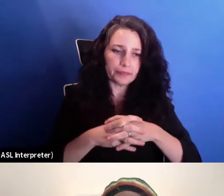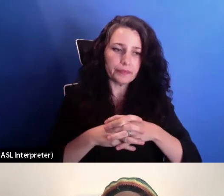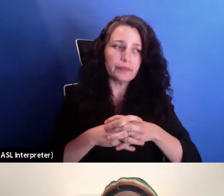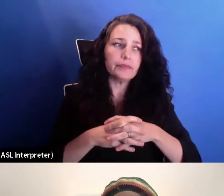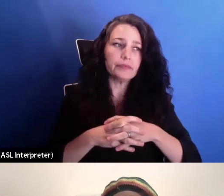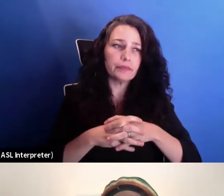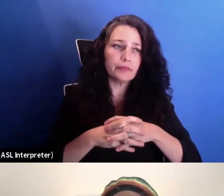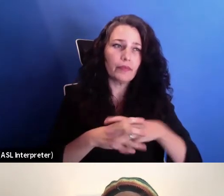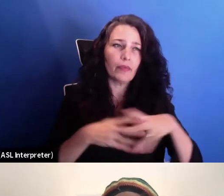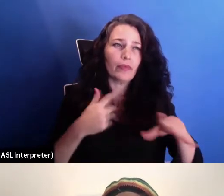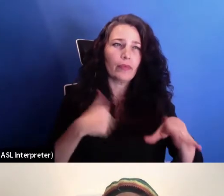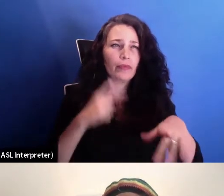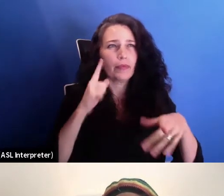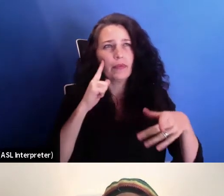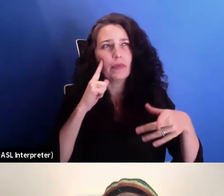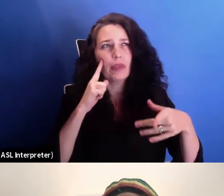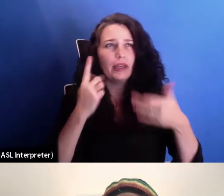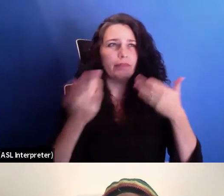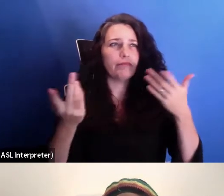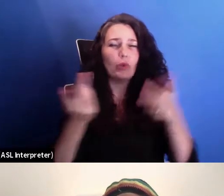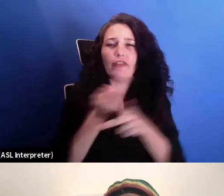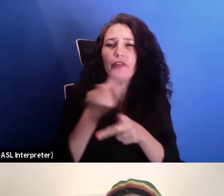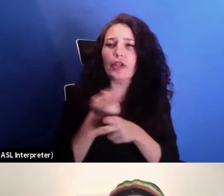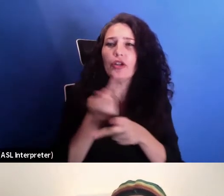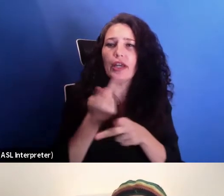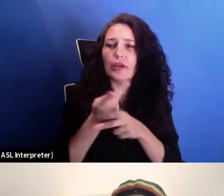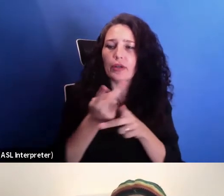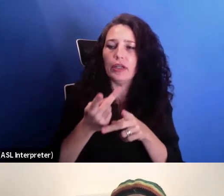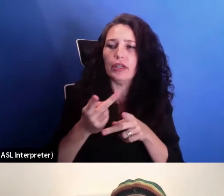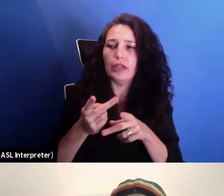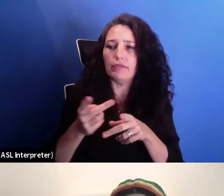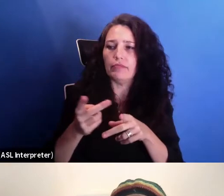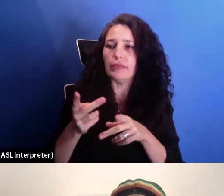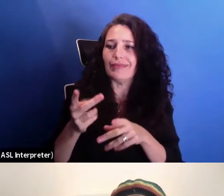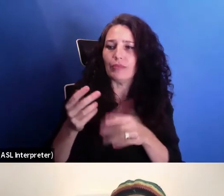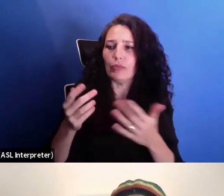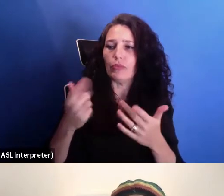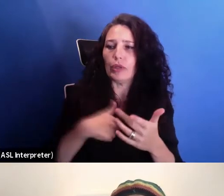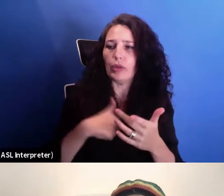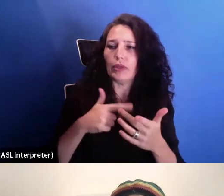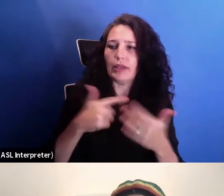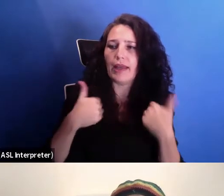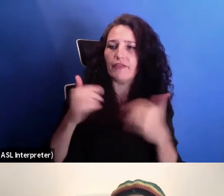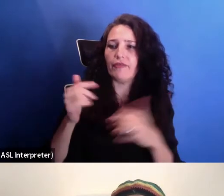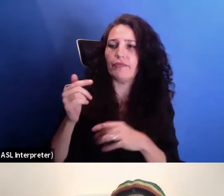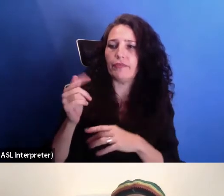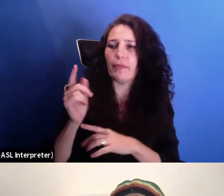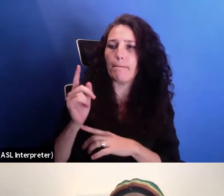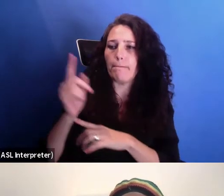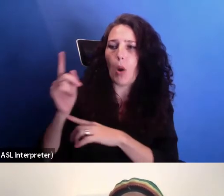was sort of have moments where the viewer, the non-disabled viewer, was becoming.